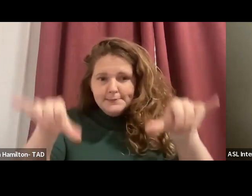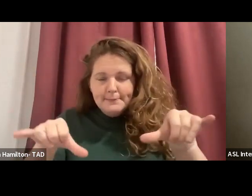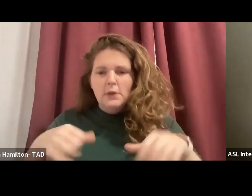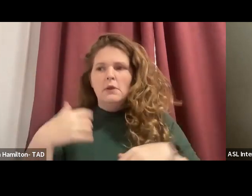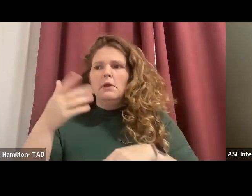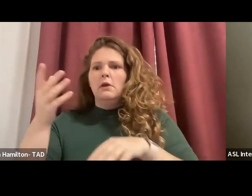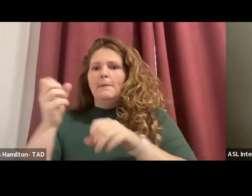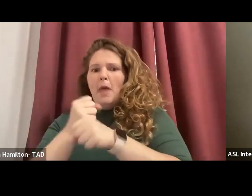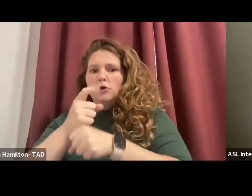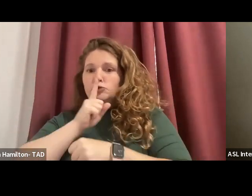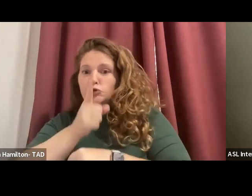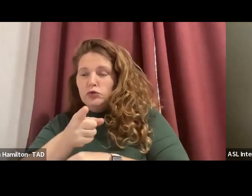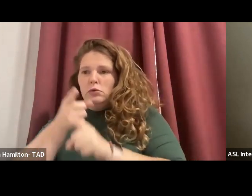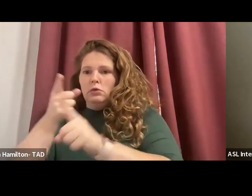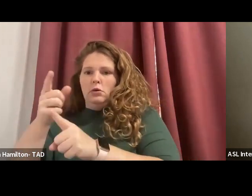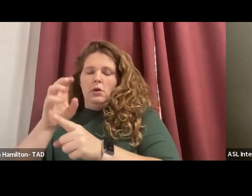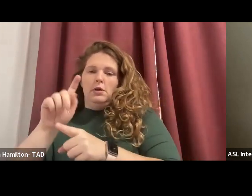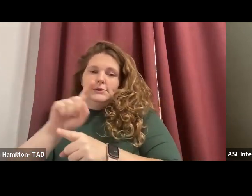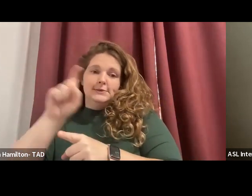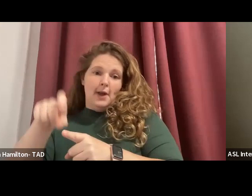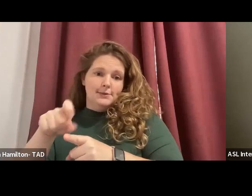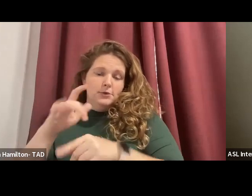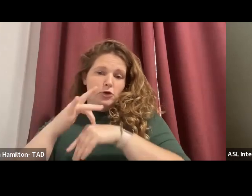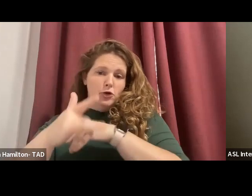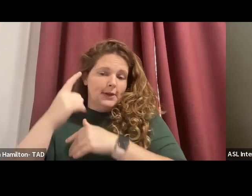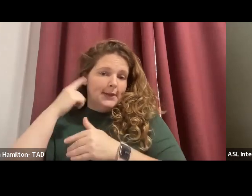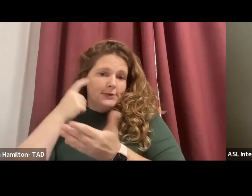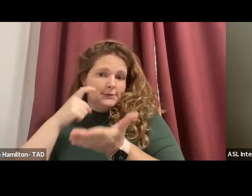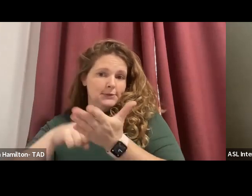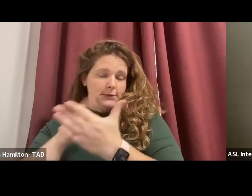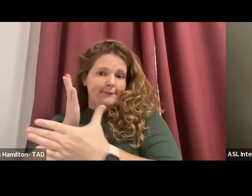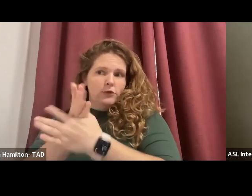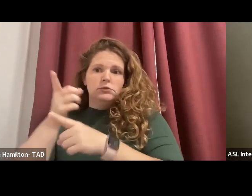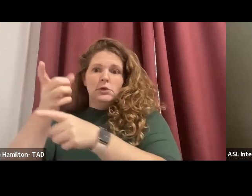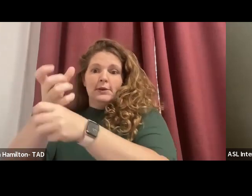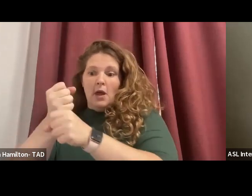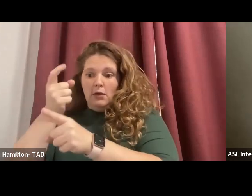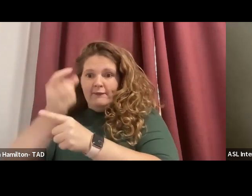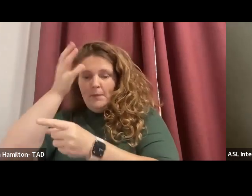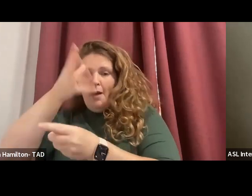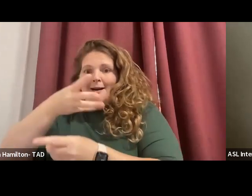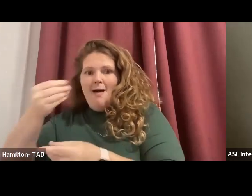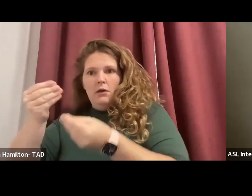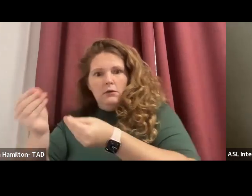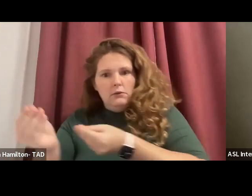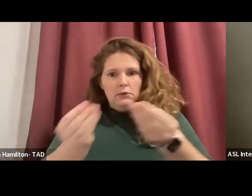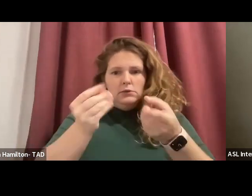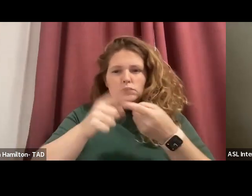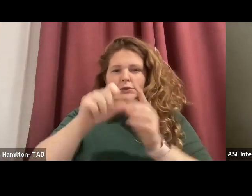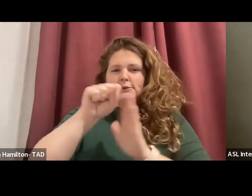screening. This bill has passed and we have recognized there are some gaps when it comes to the